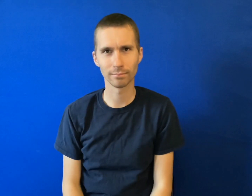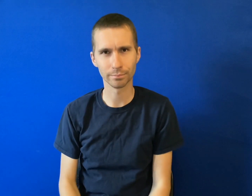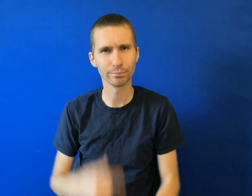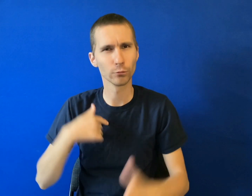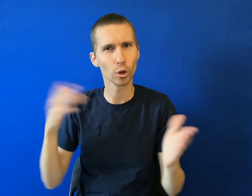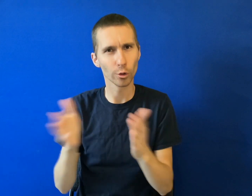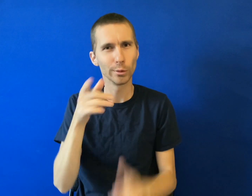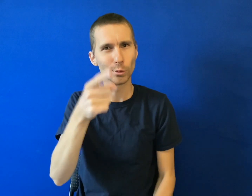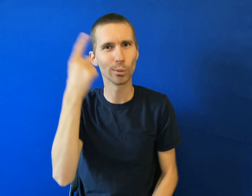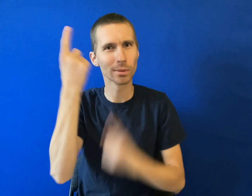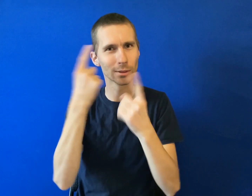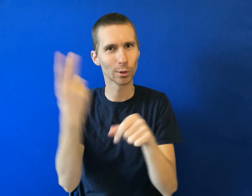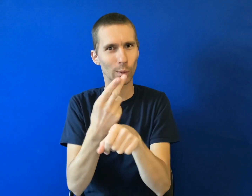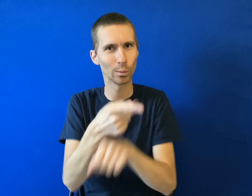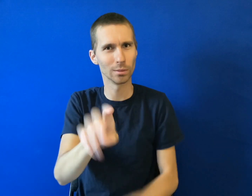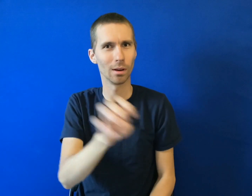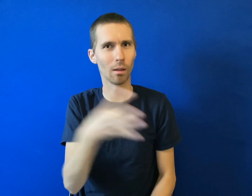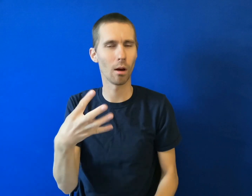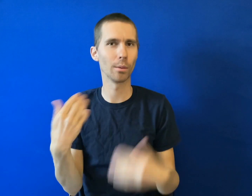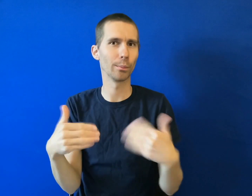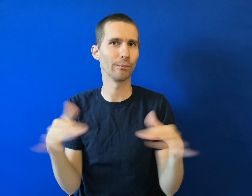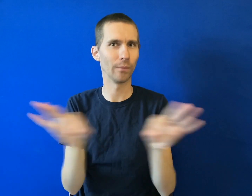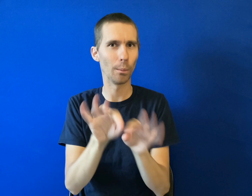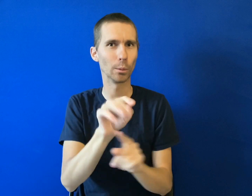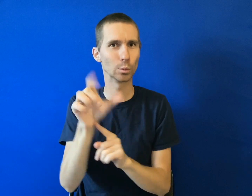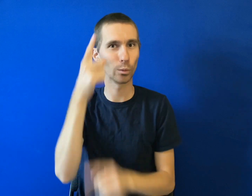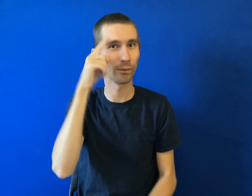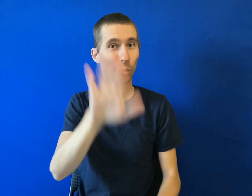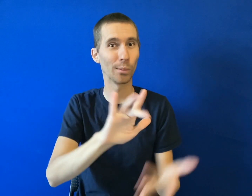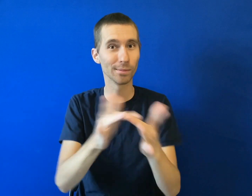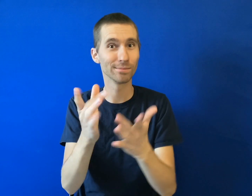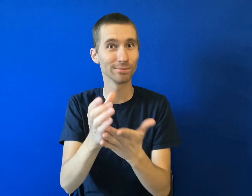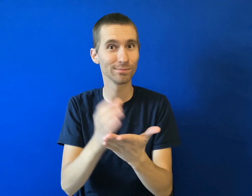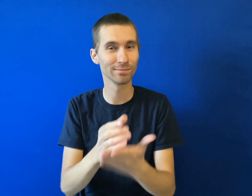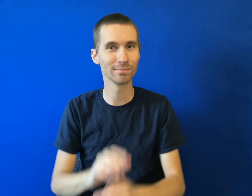I encourage you to consider using ELAN as a valuable tool for your online course.